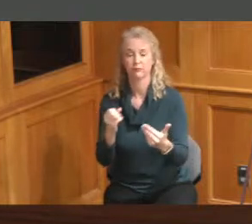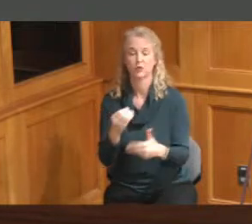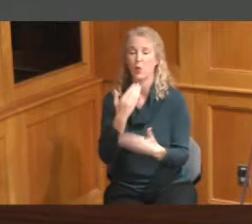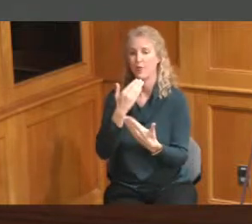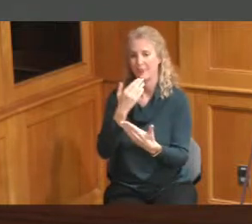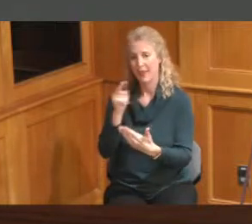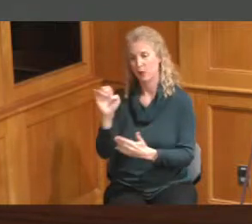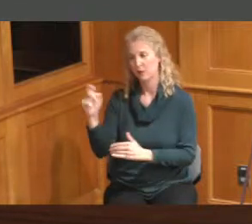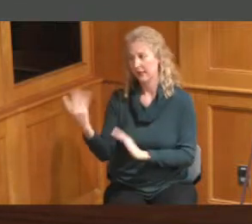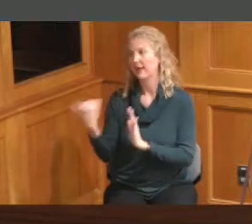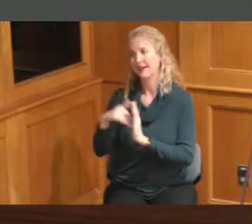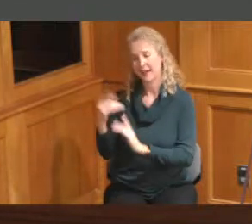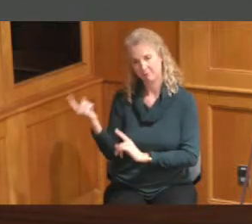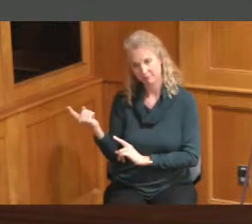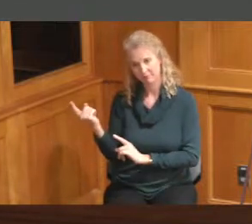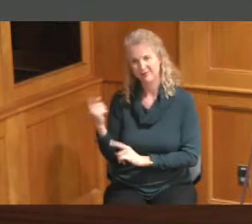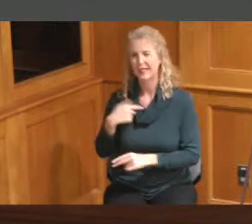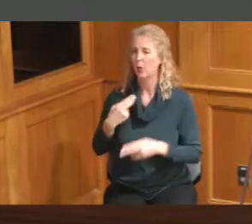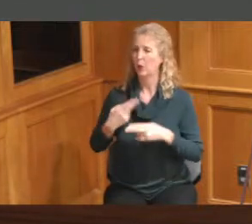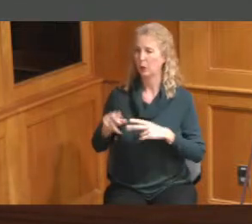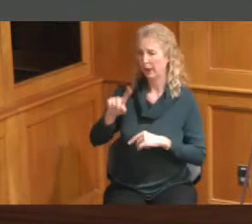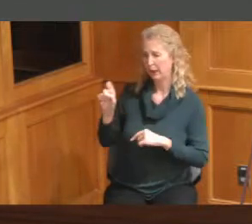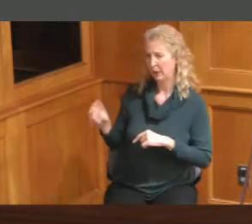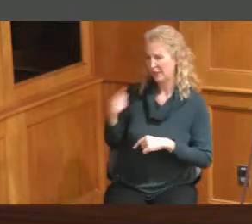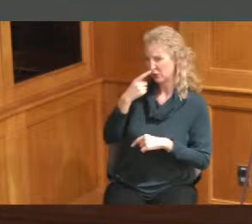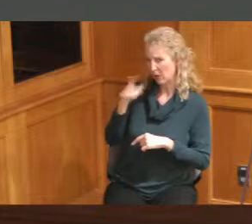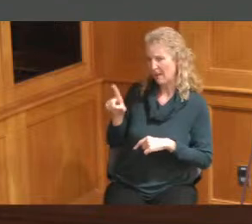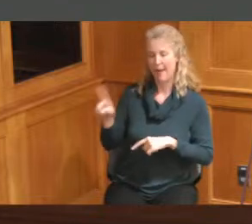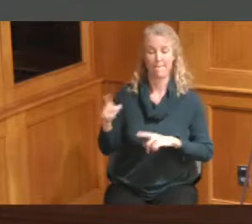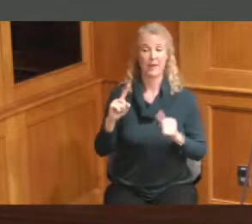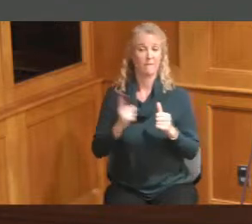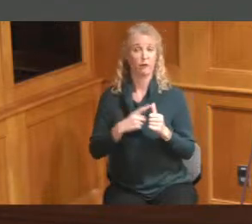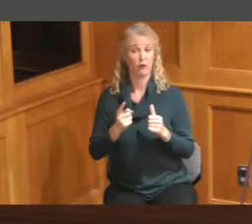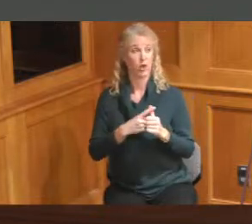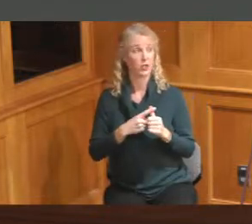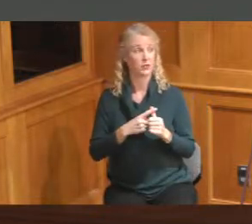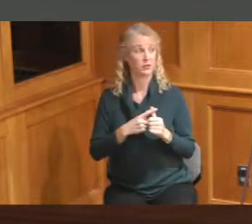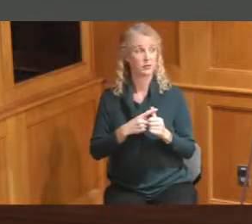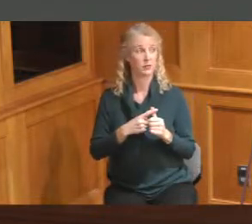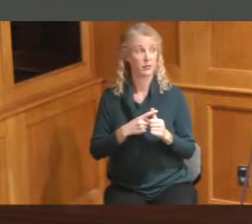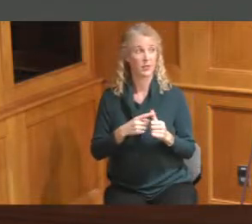for that I do have a quick question for him but before I ask the question I do want to note just